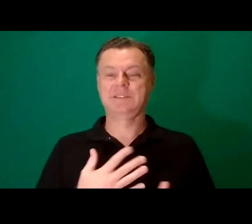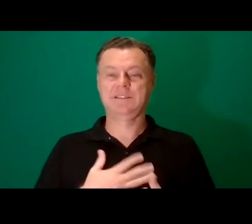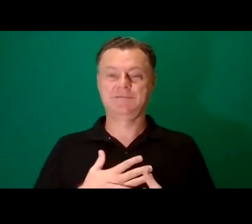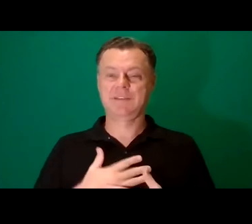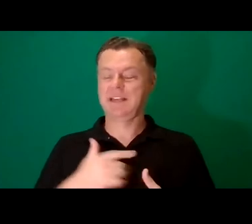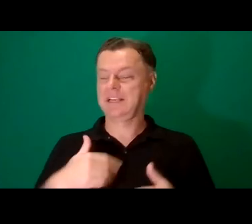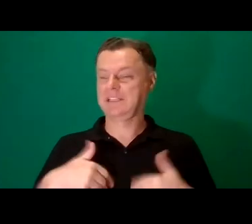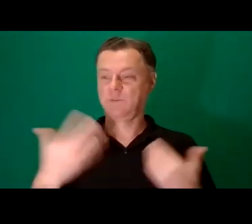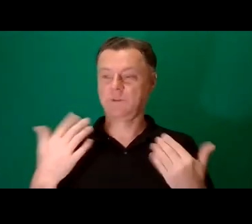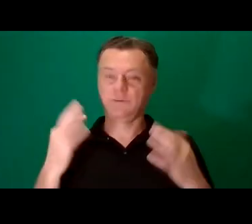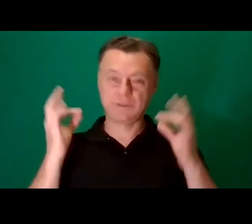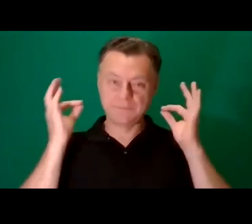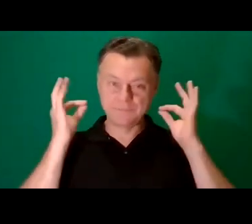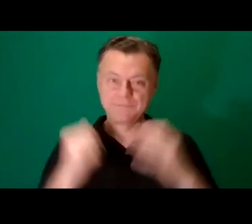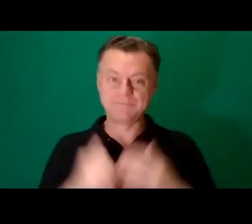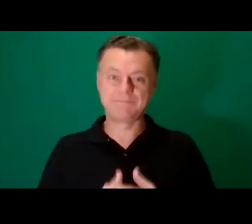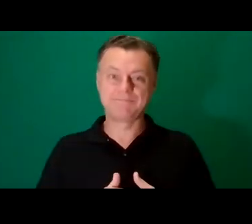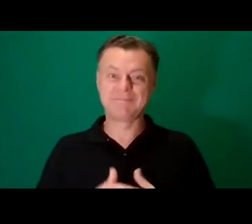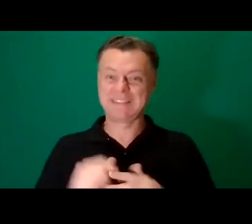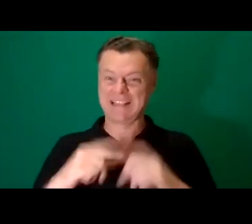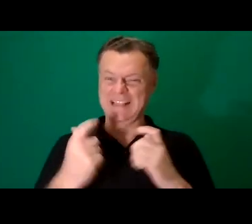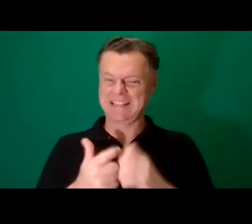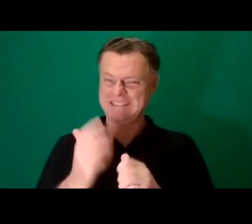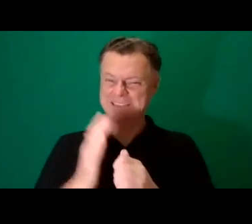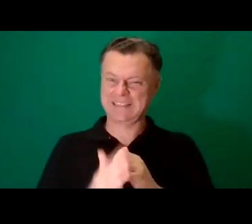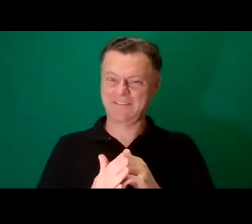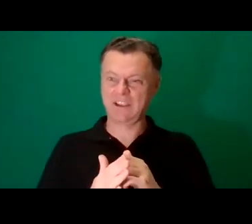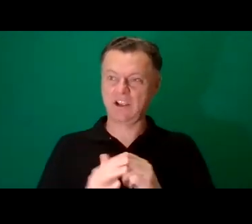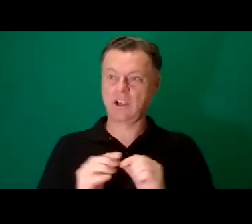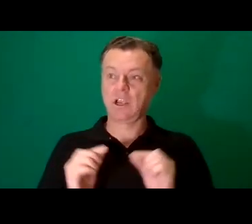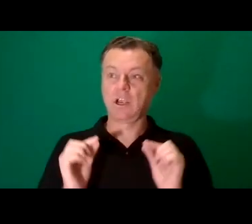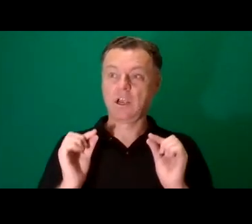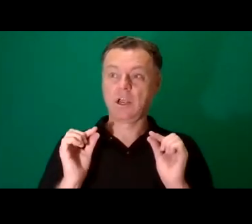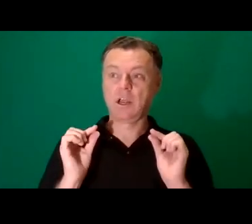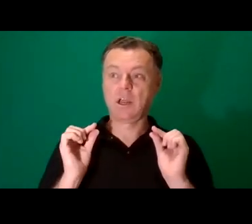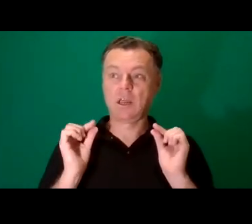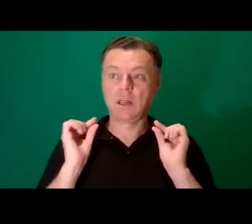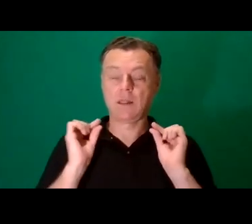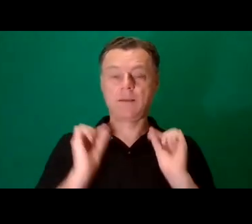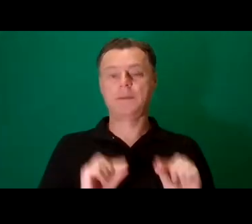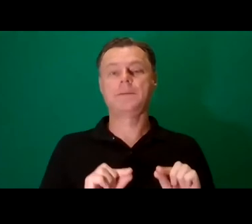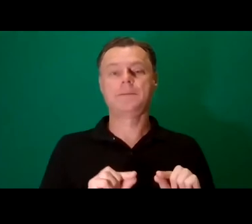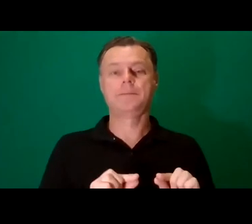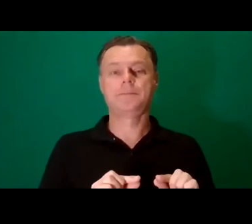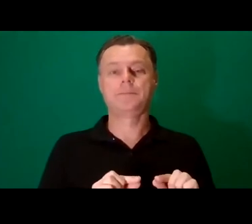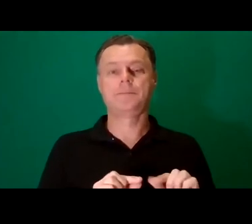I'd wear them in the classroom and then take them out the minute I left the classroom. It